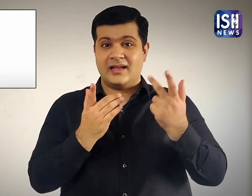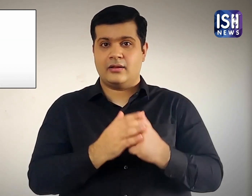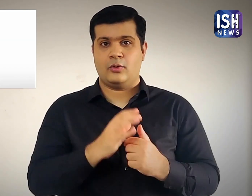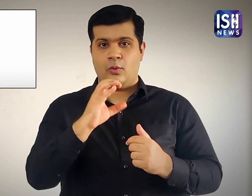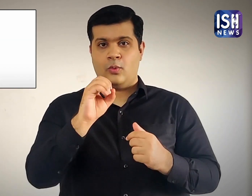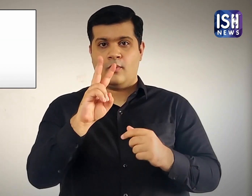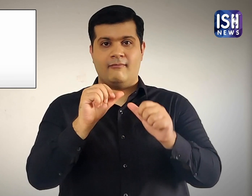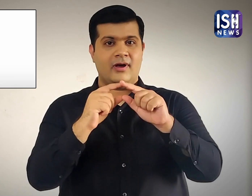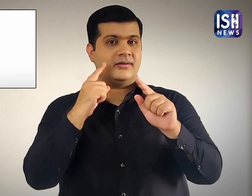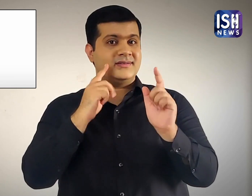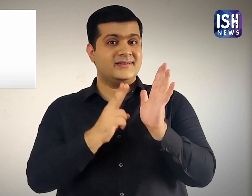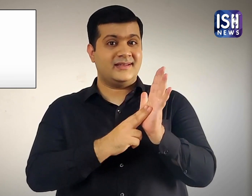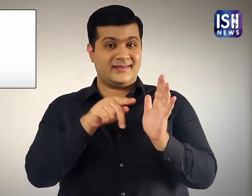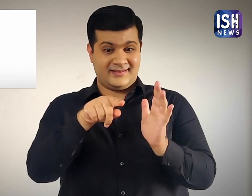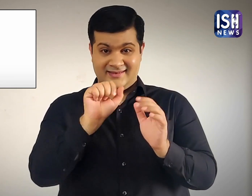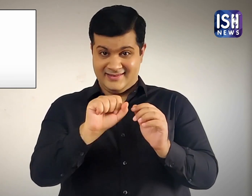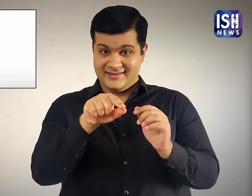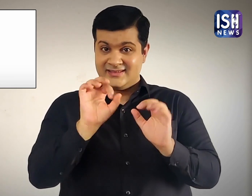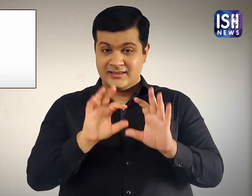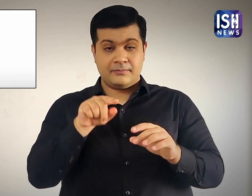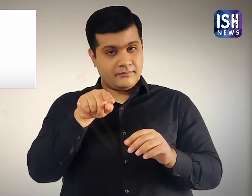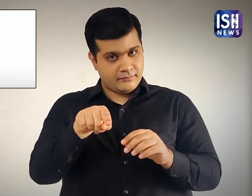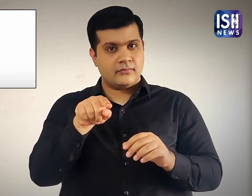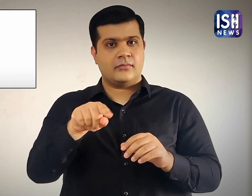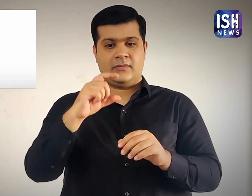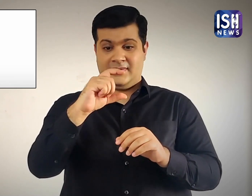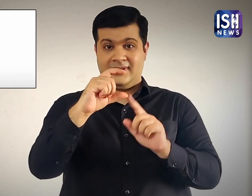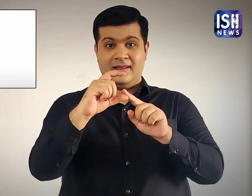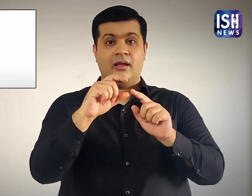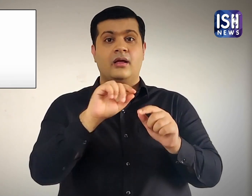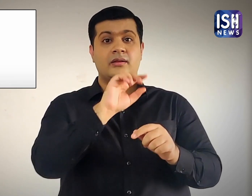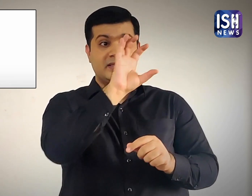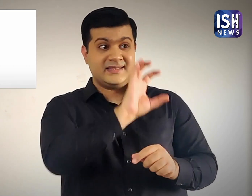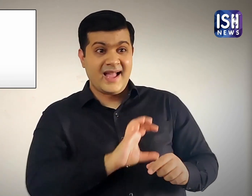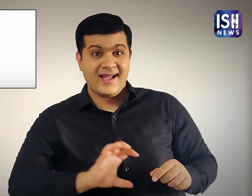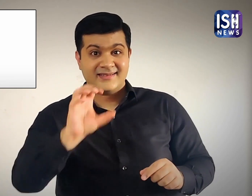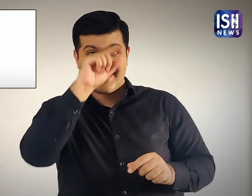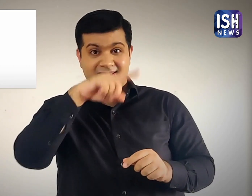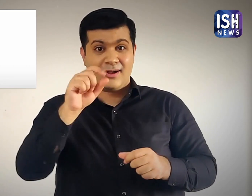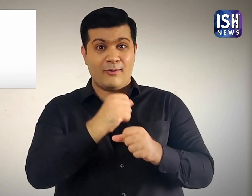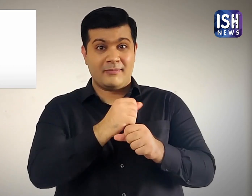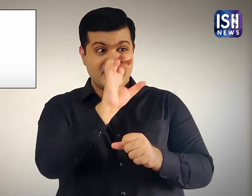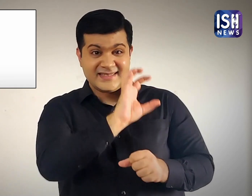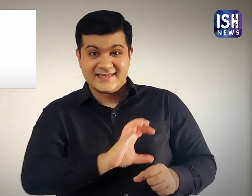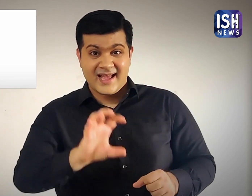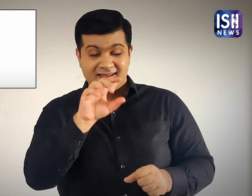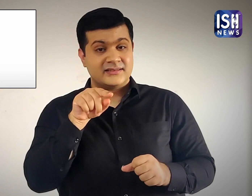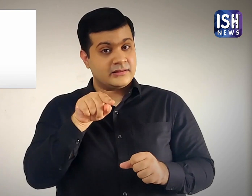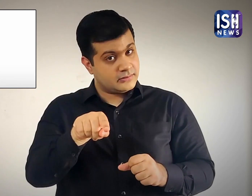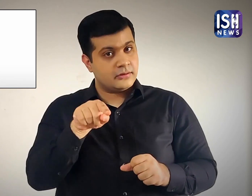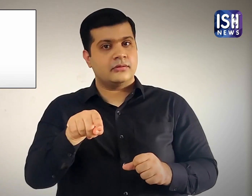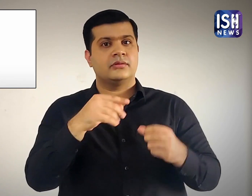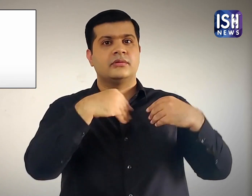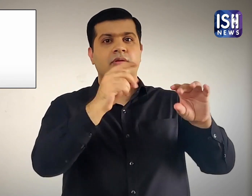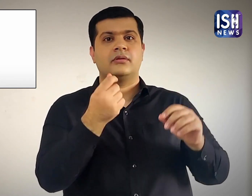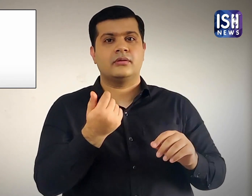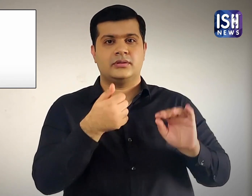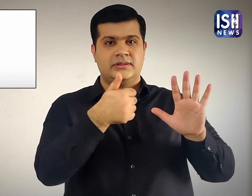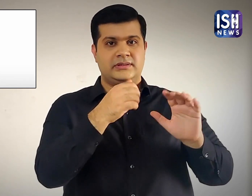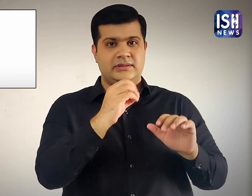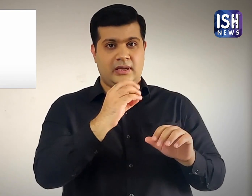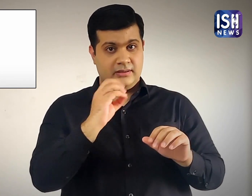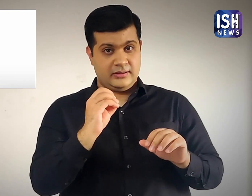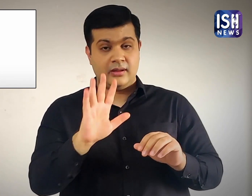Covaxin will cost Rs 600 per dose for the states